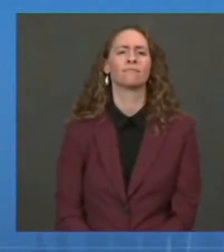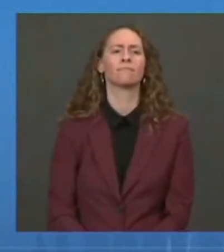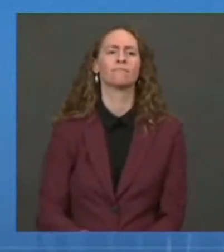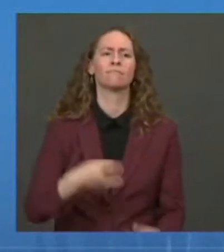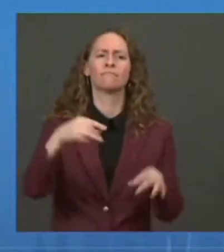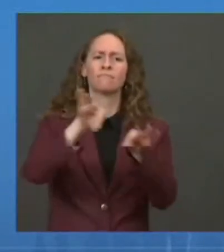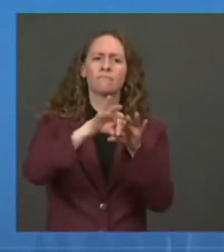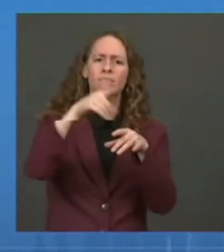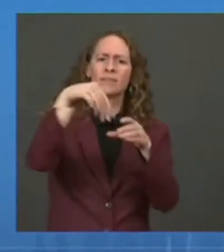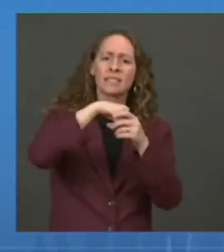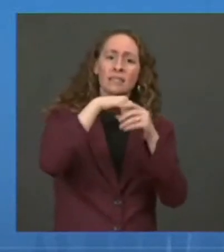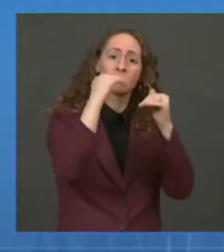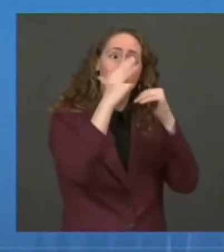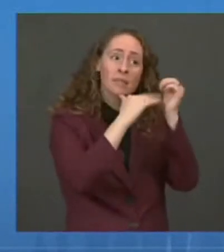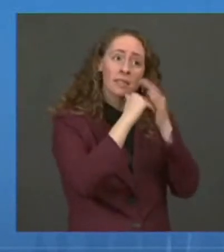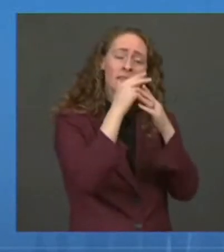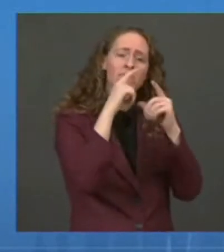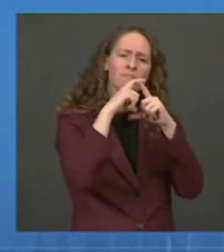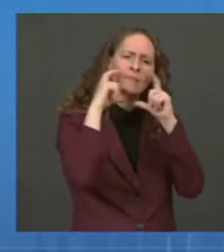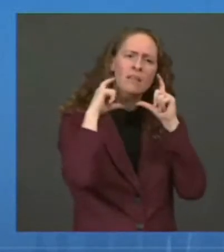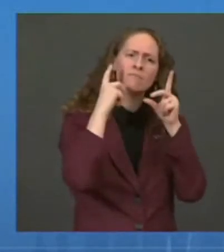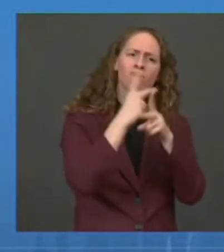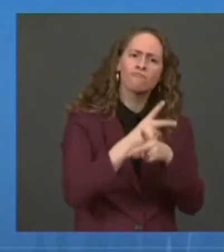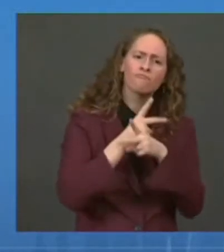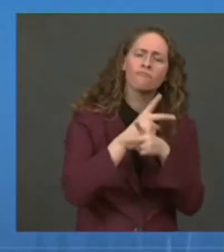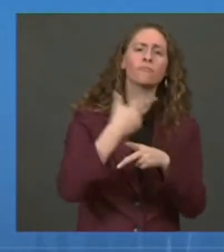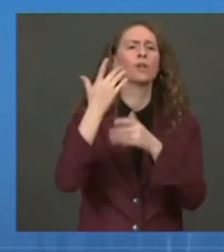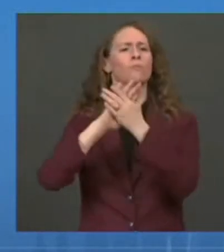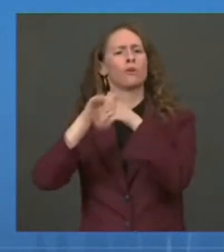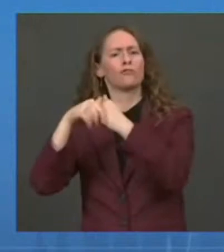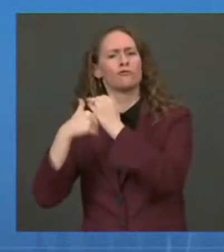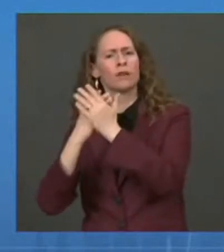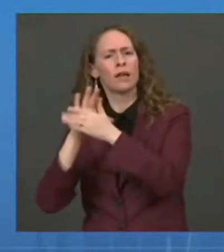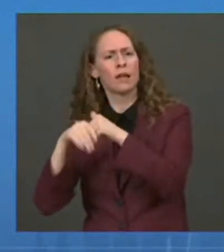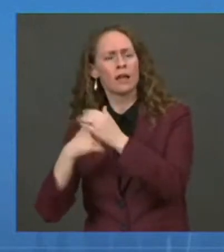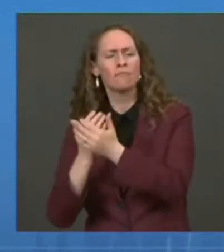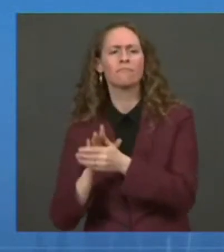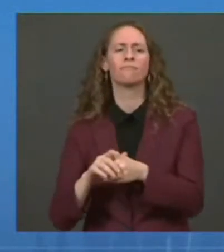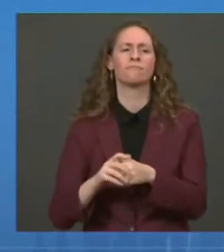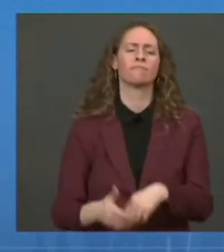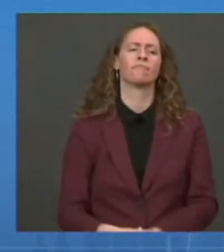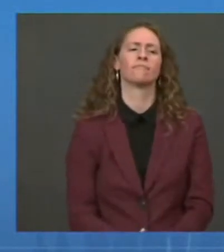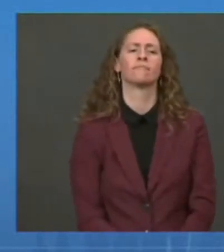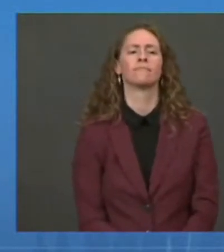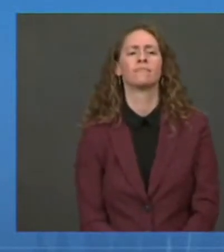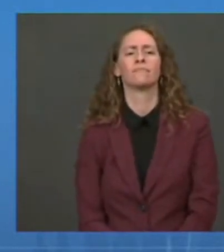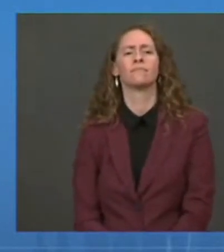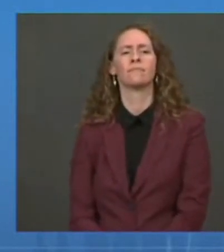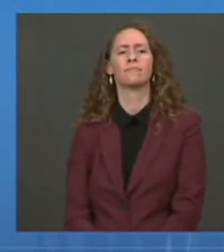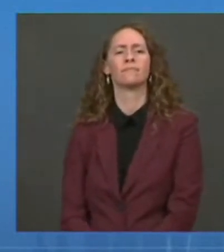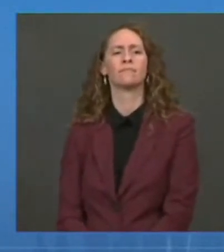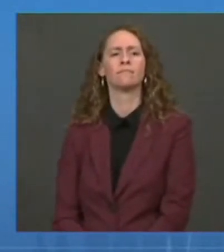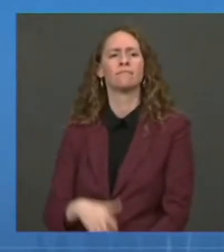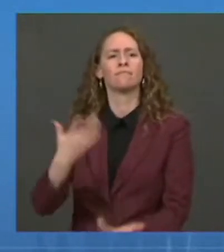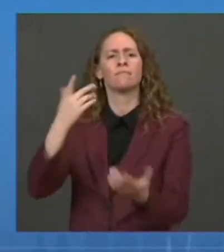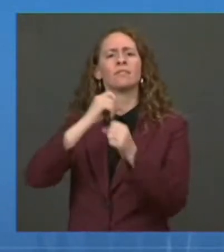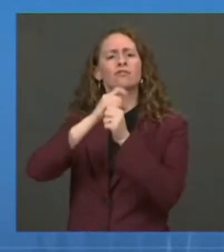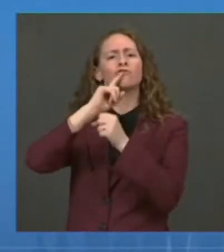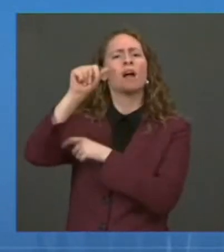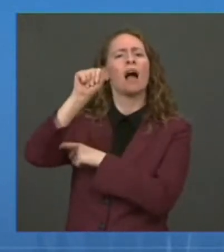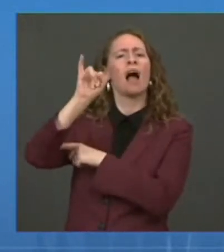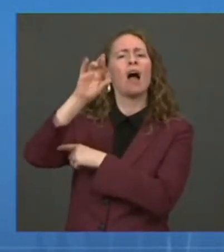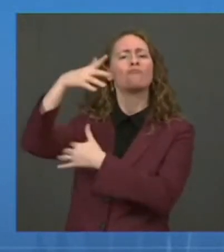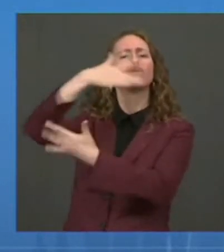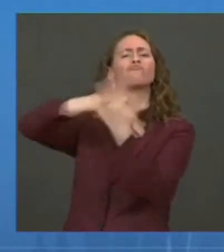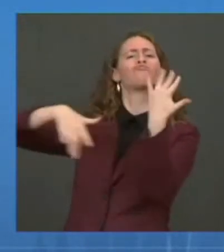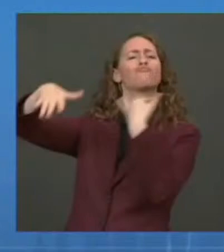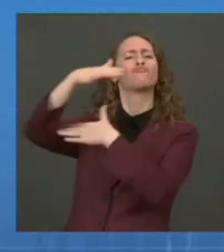DOSE IF YOU ARE ELIGIBLE ALONG